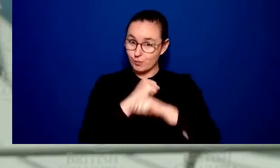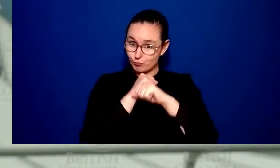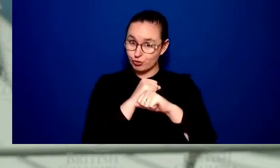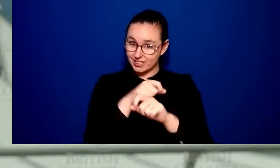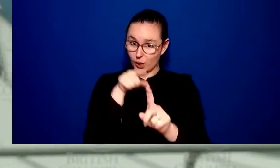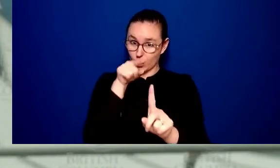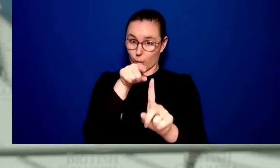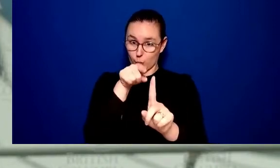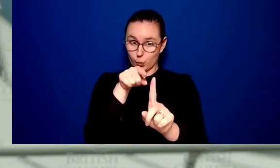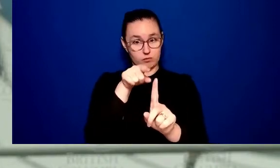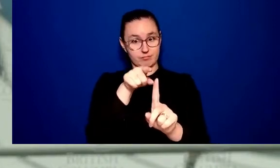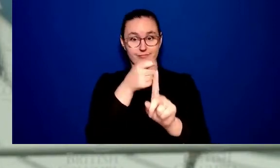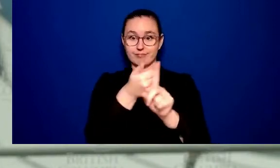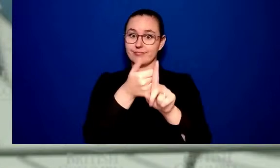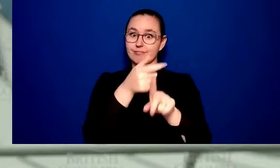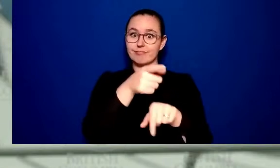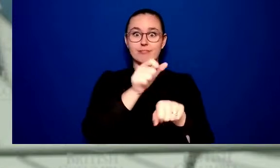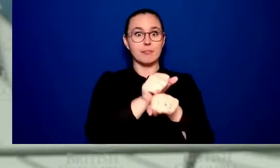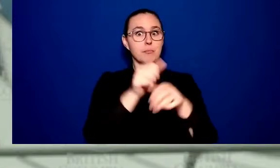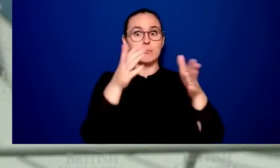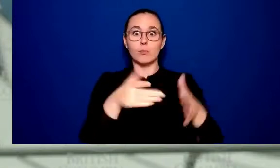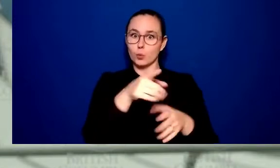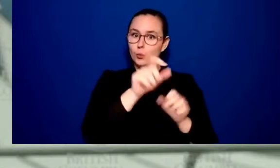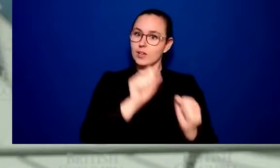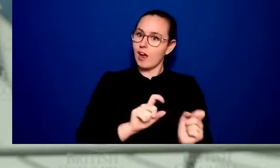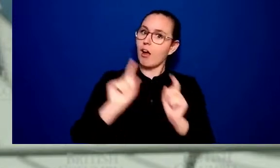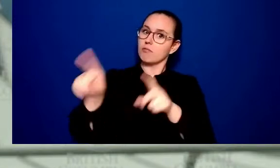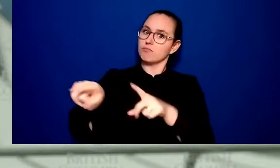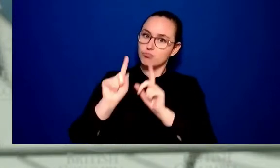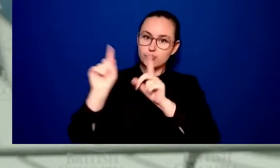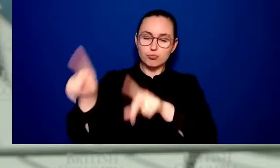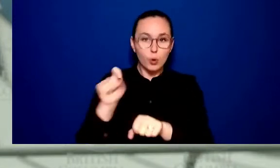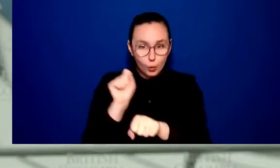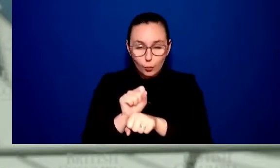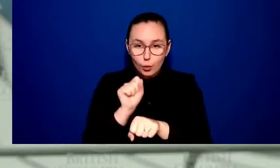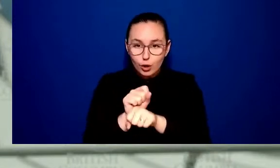you able to care for those who are more vulnerable. It protects our healthcare system,